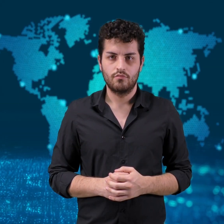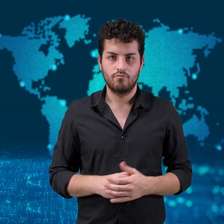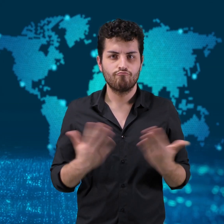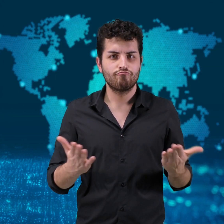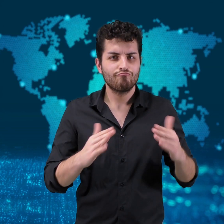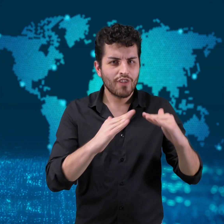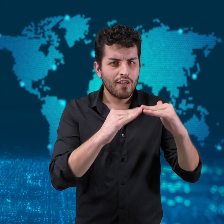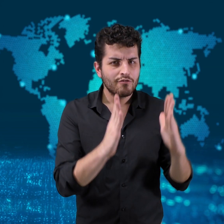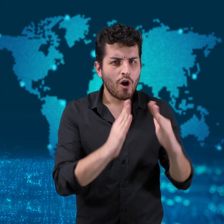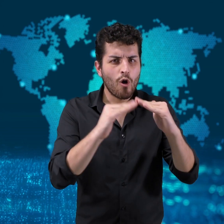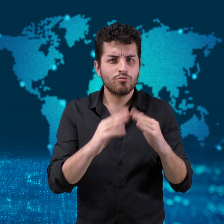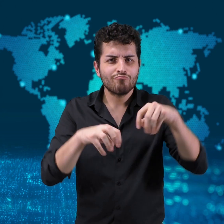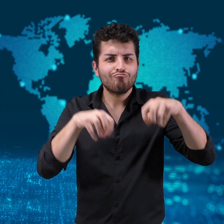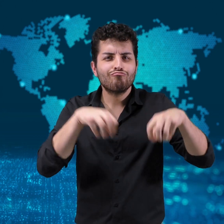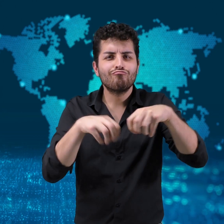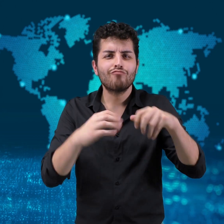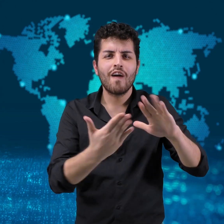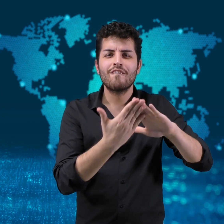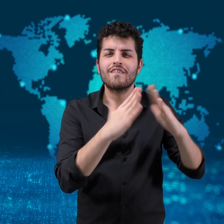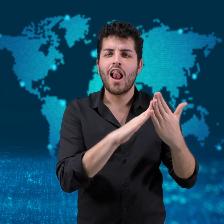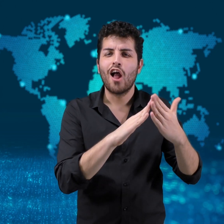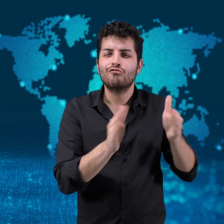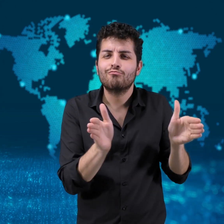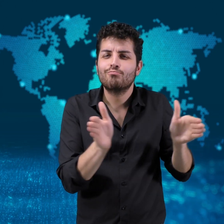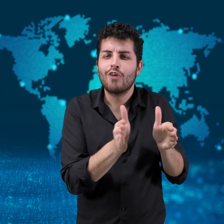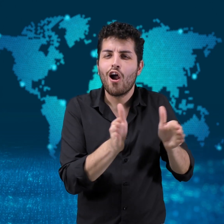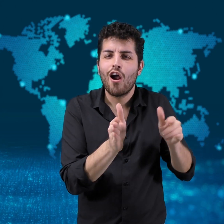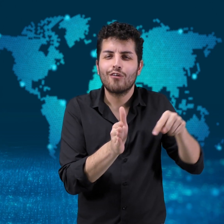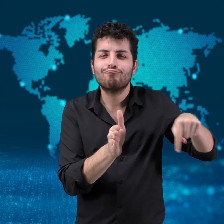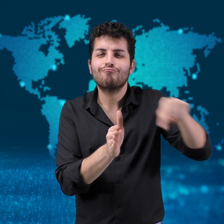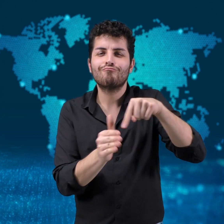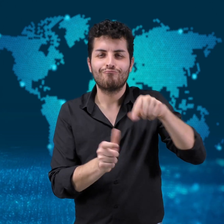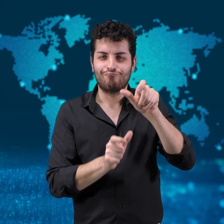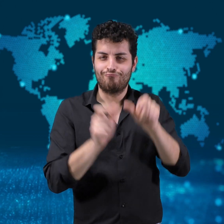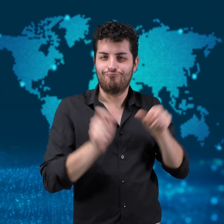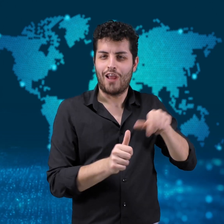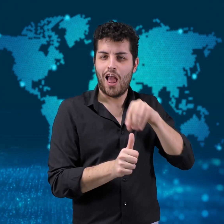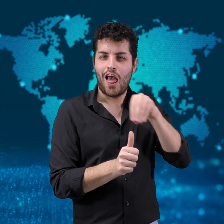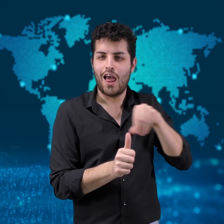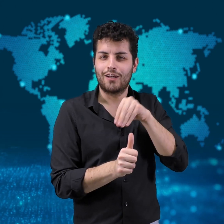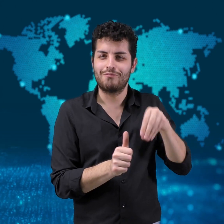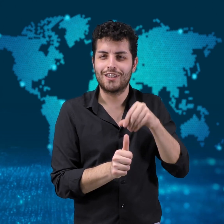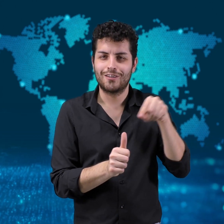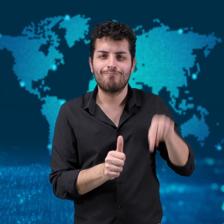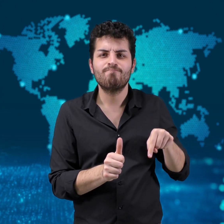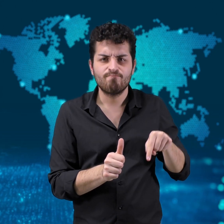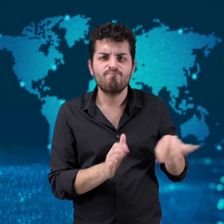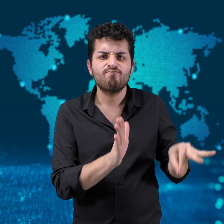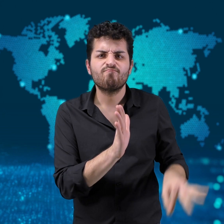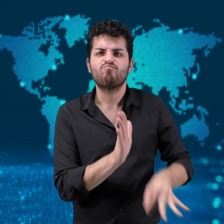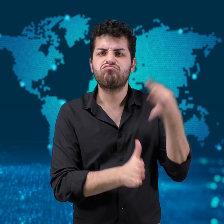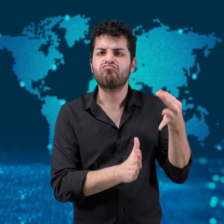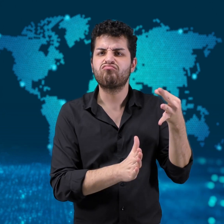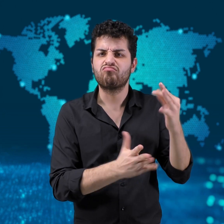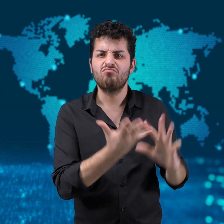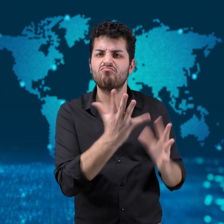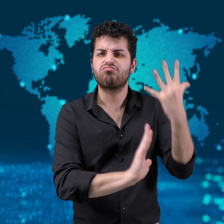[Nicola]: Armenian villagers in a disputed region